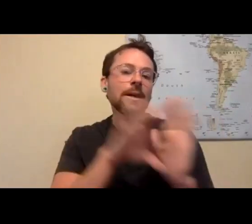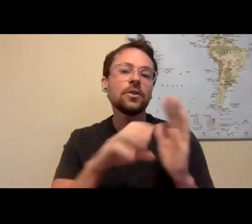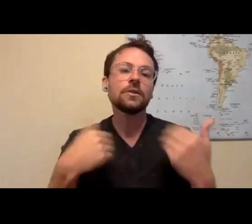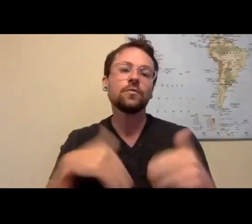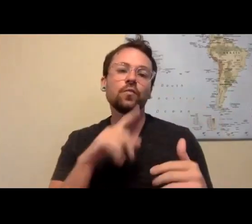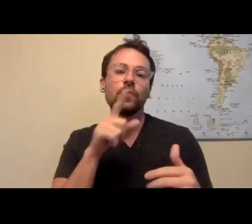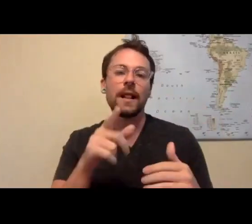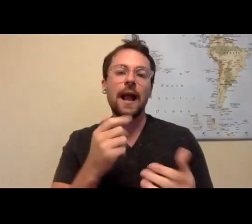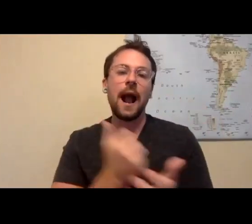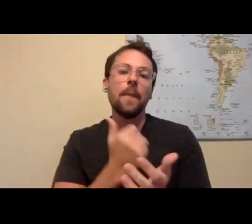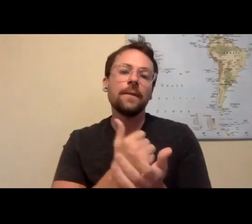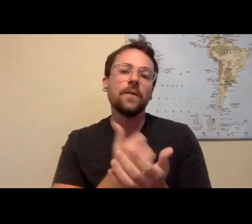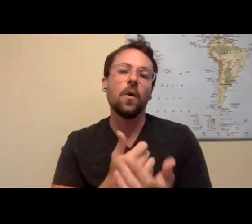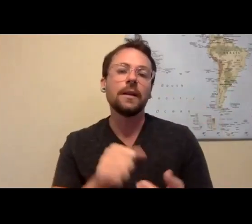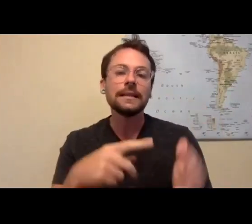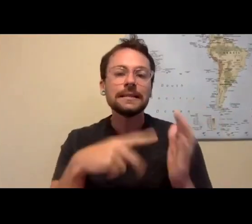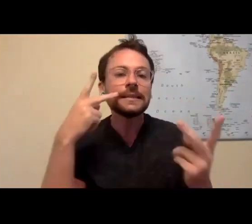language knowledge.